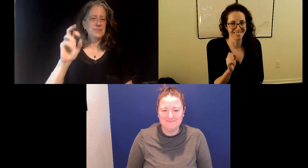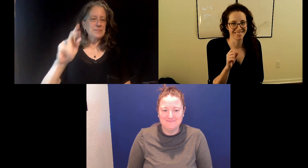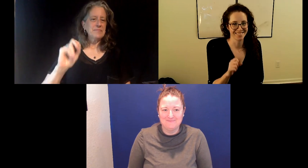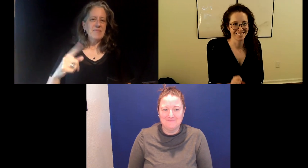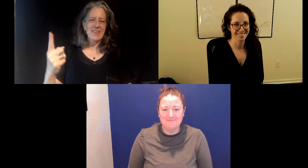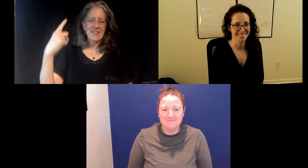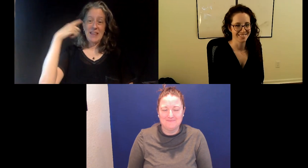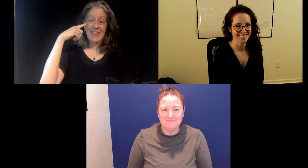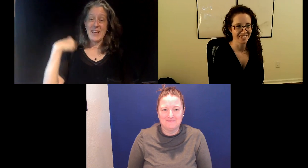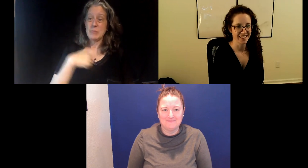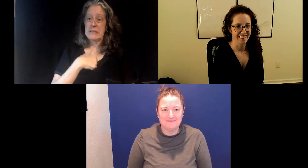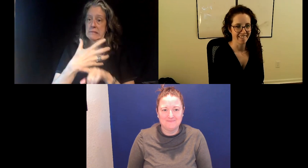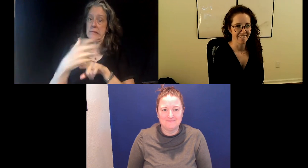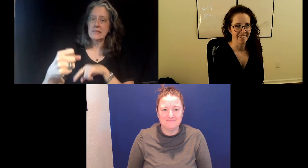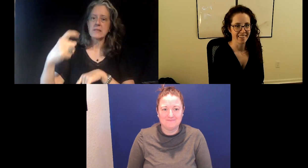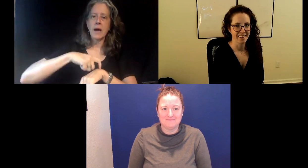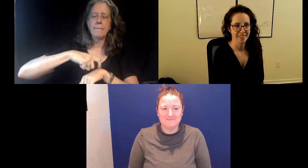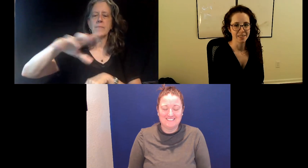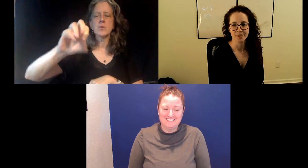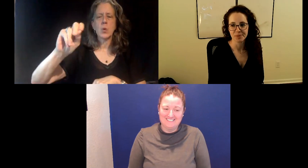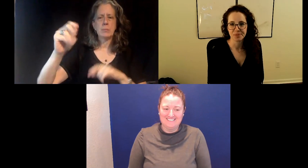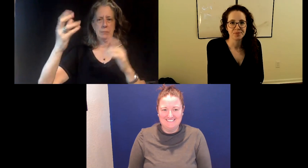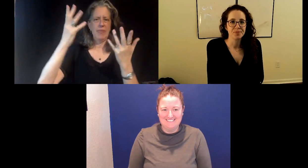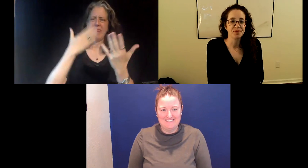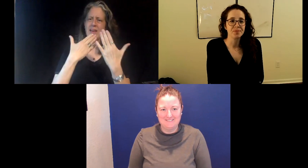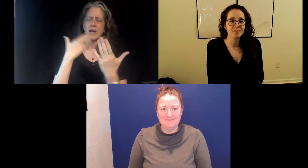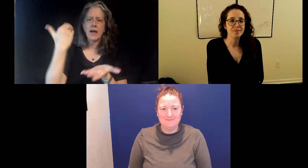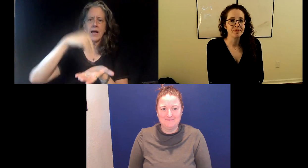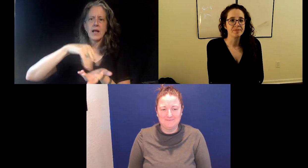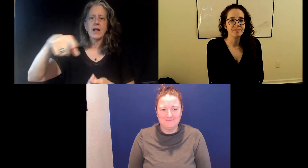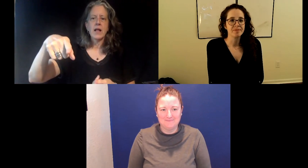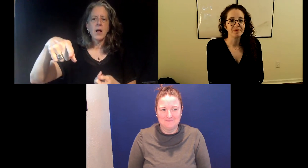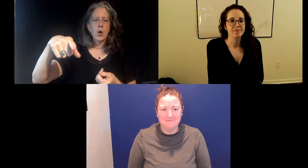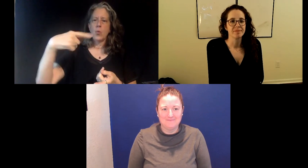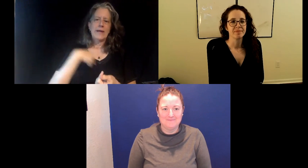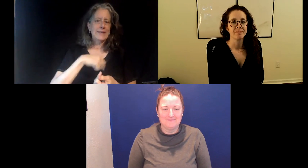savvy and they know how to do that but um we have unfortunately run out of time and so i just